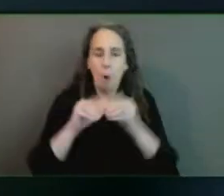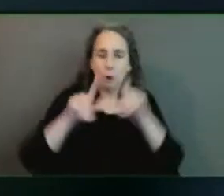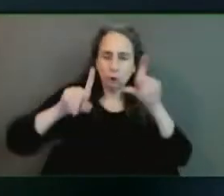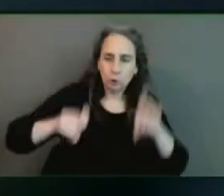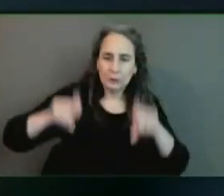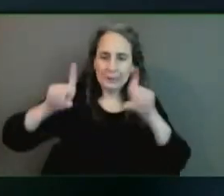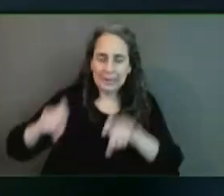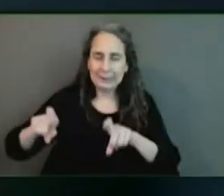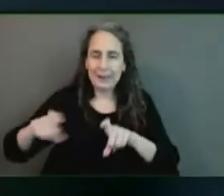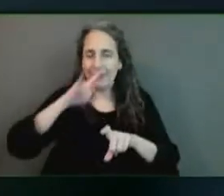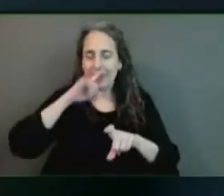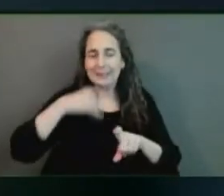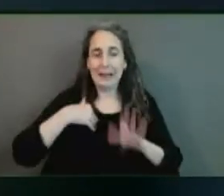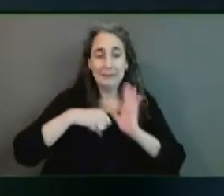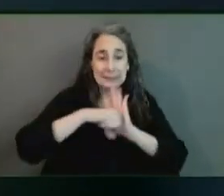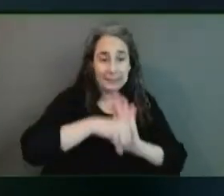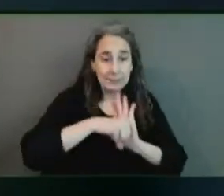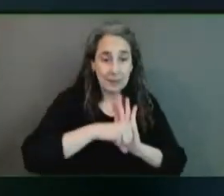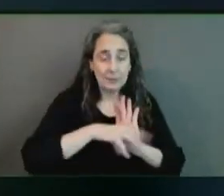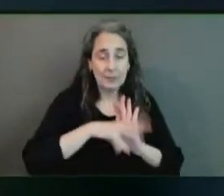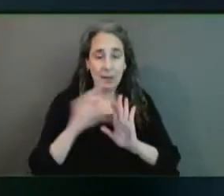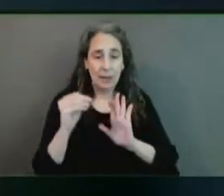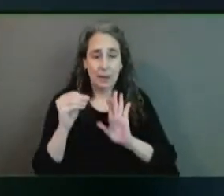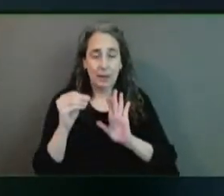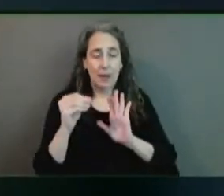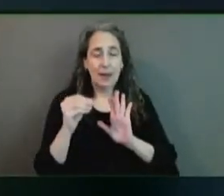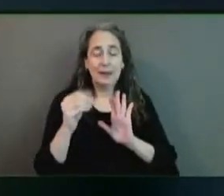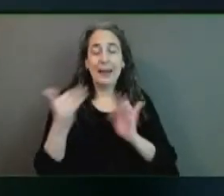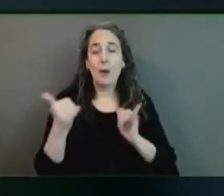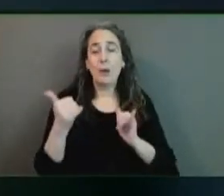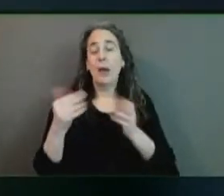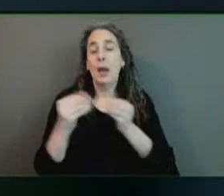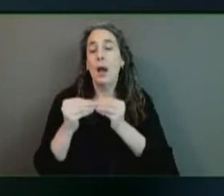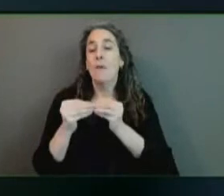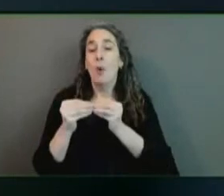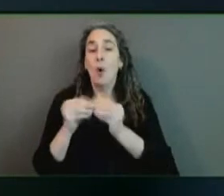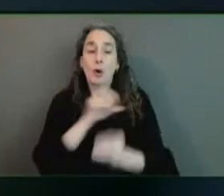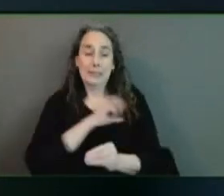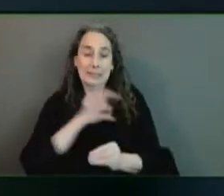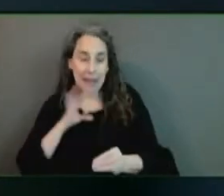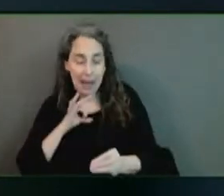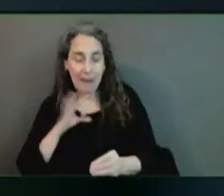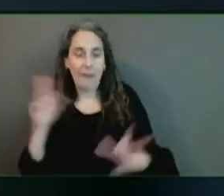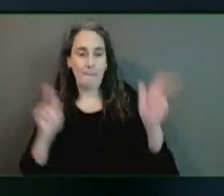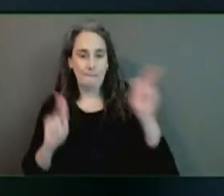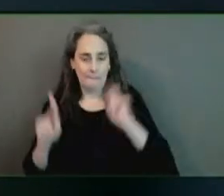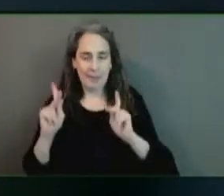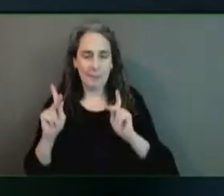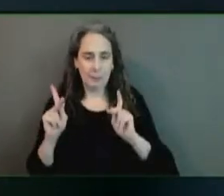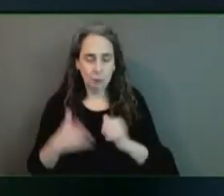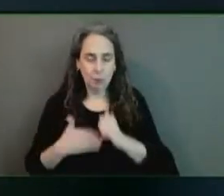what they normally provide to the schools to do the testing of symptomatic kids, and we brought